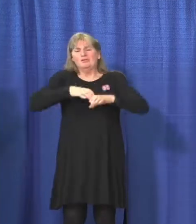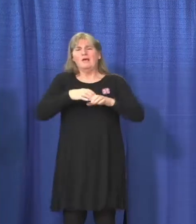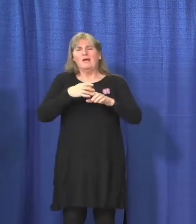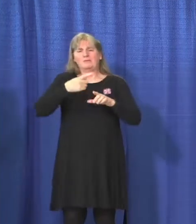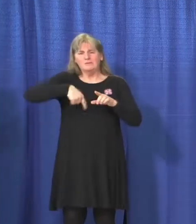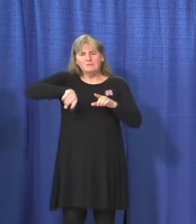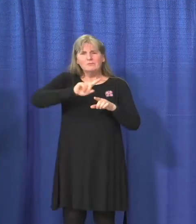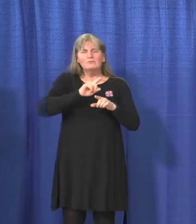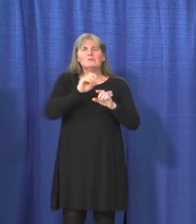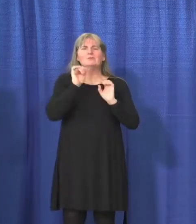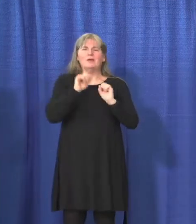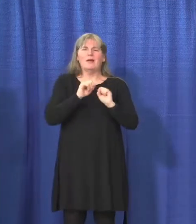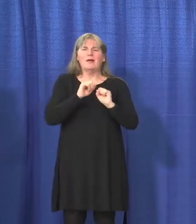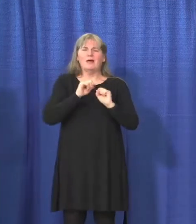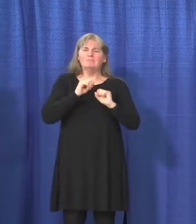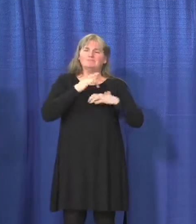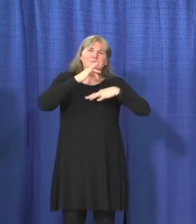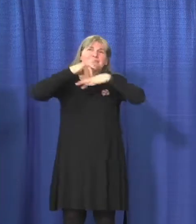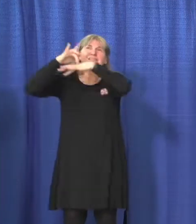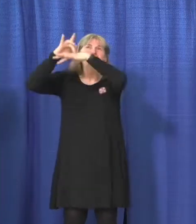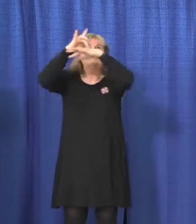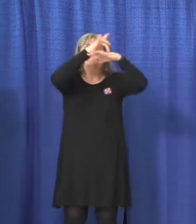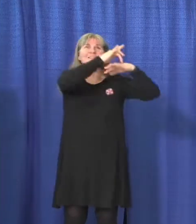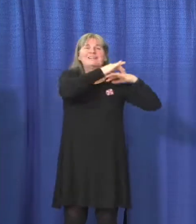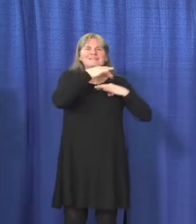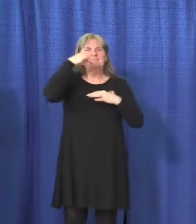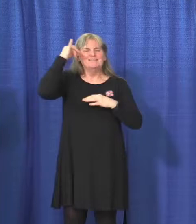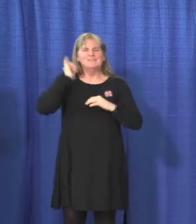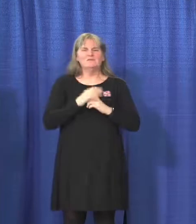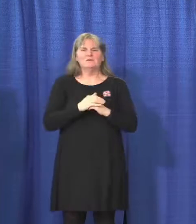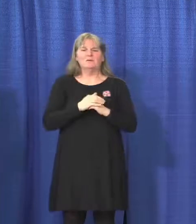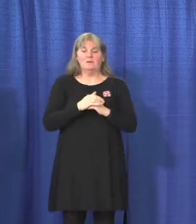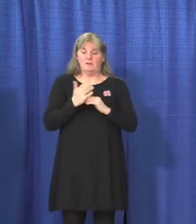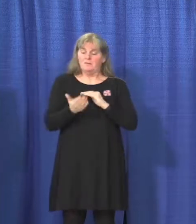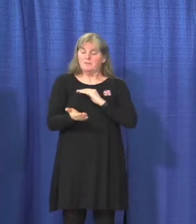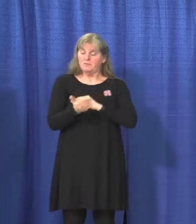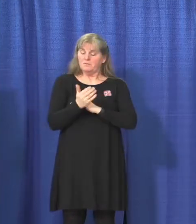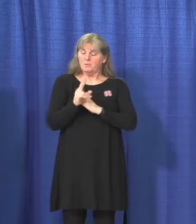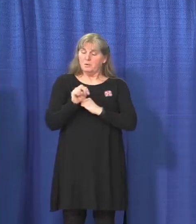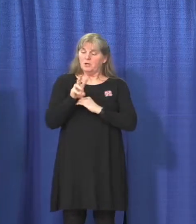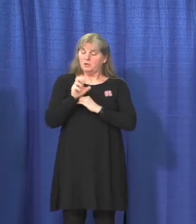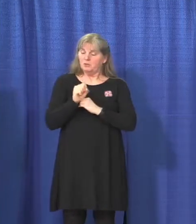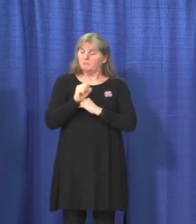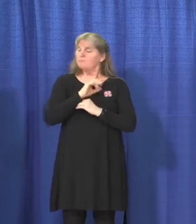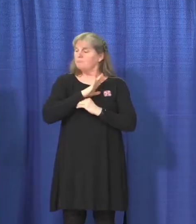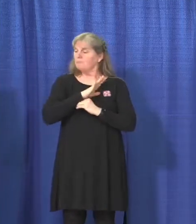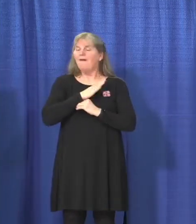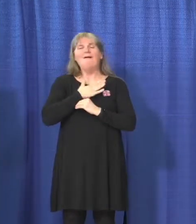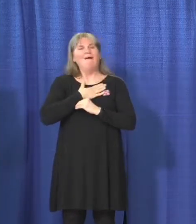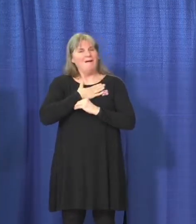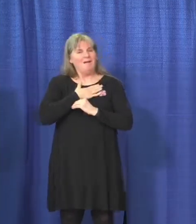summer, this morning's news was very hopeful as I said earlier and it was great to hear premier